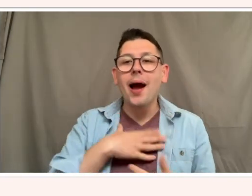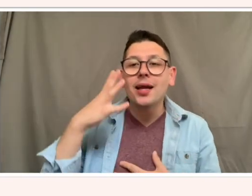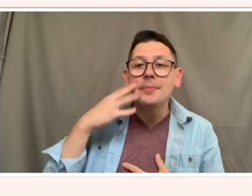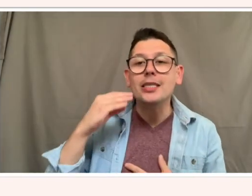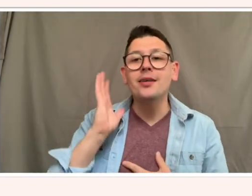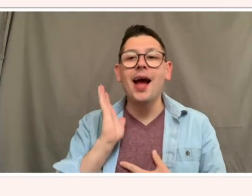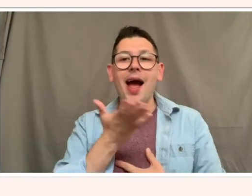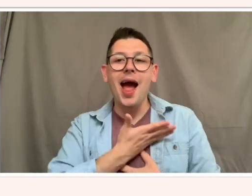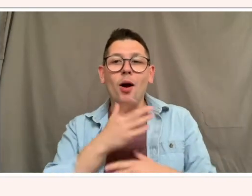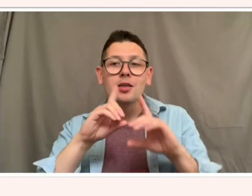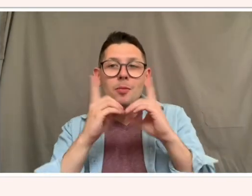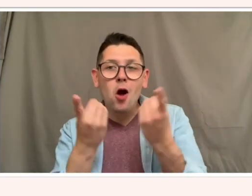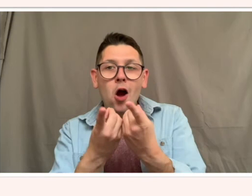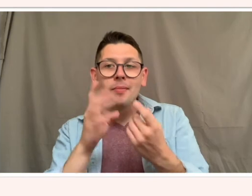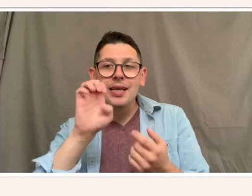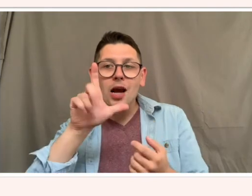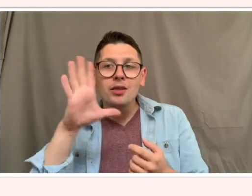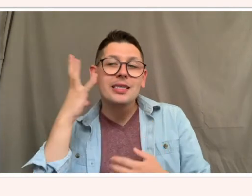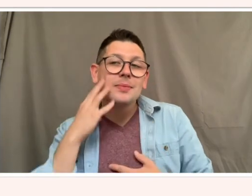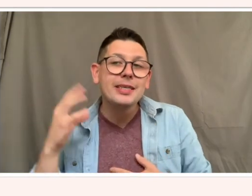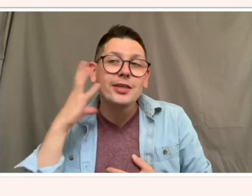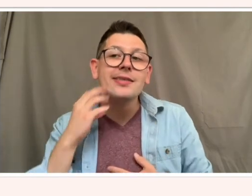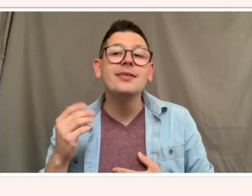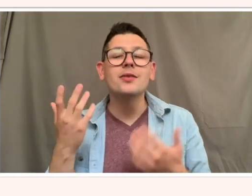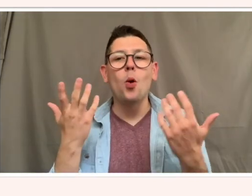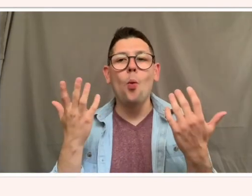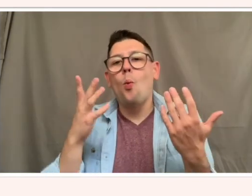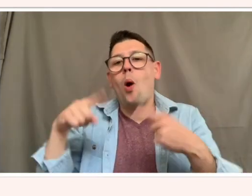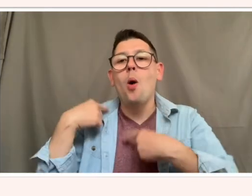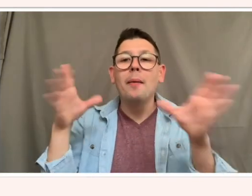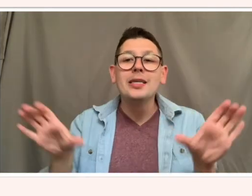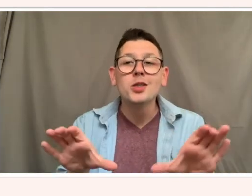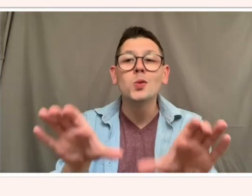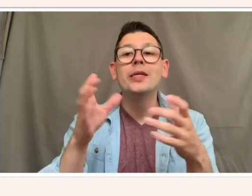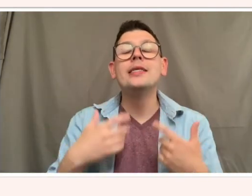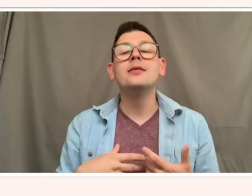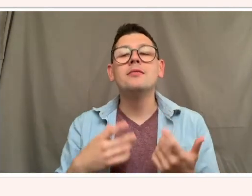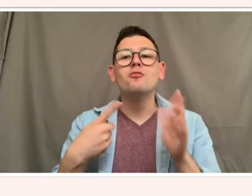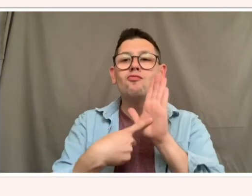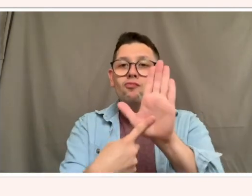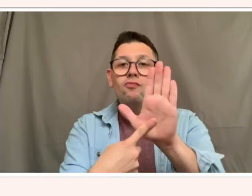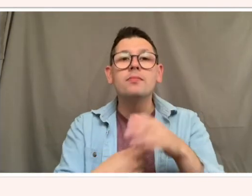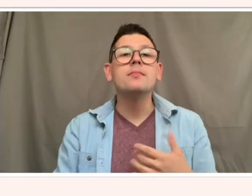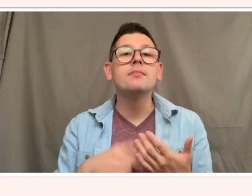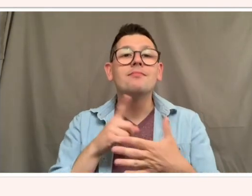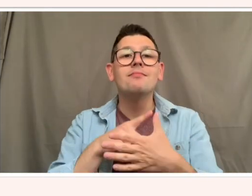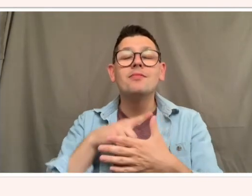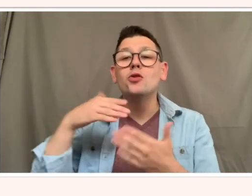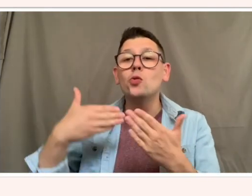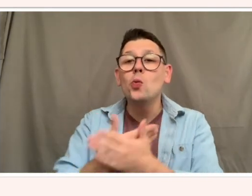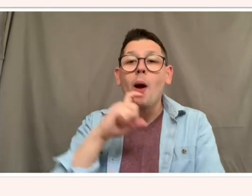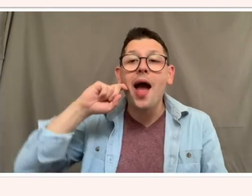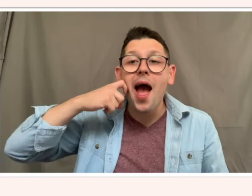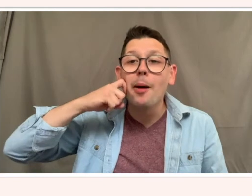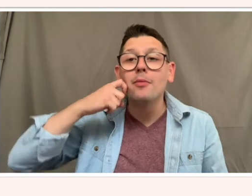a that we've done and that our ELC department has gone through since the shutdown happened.